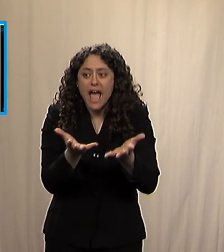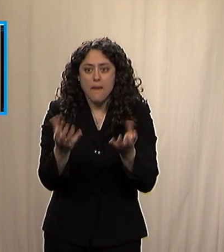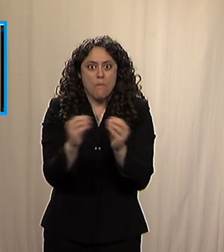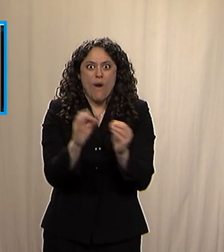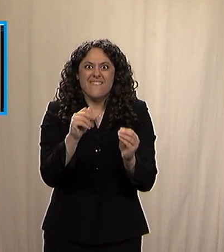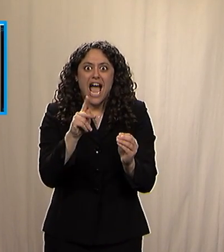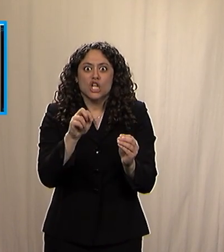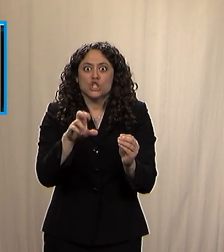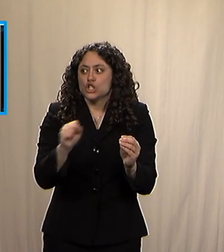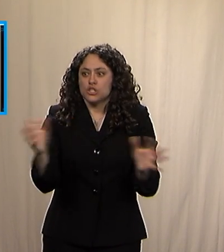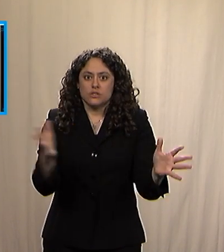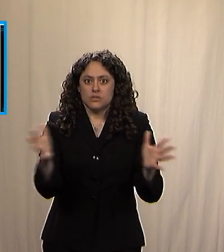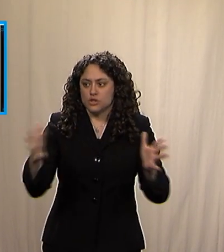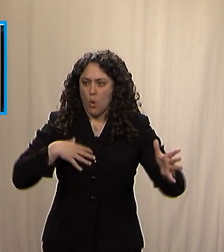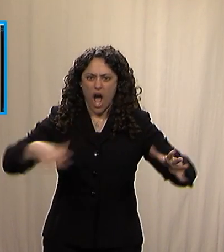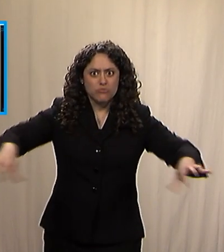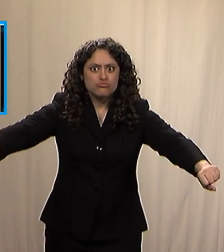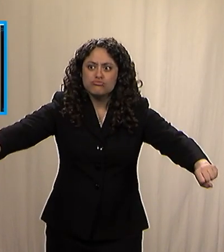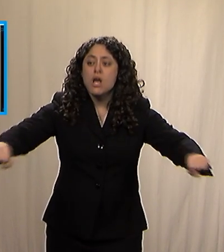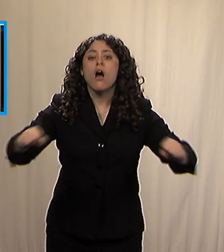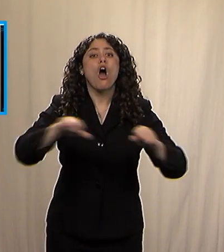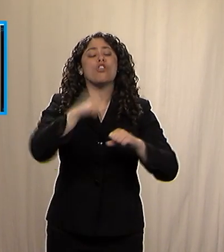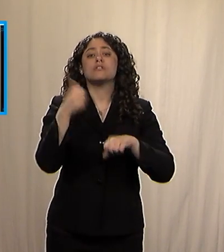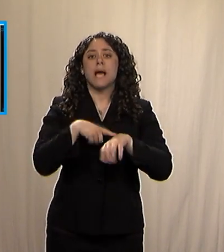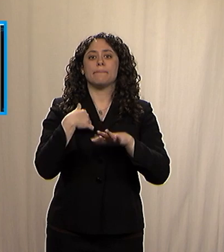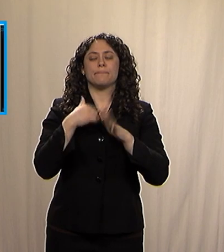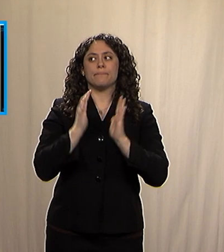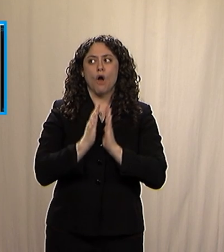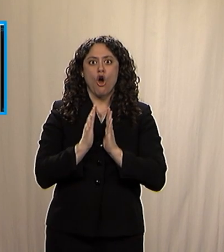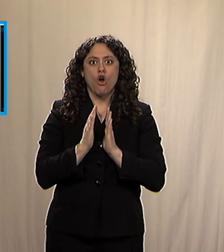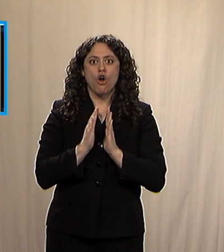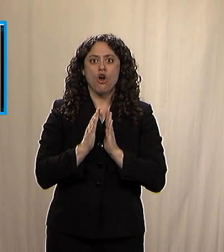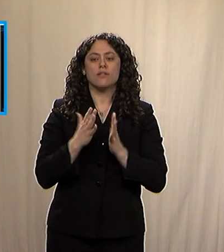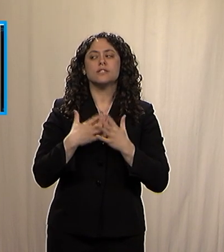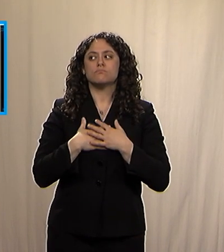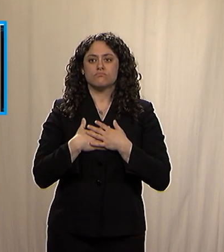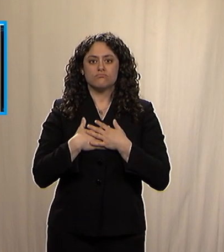in an interaction. That feels appropriate.